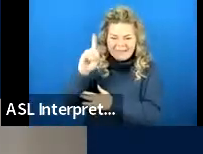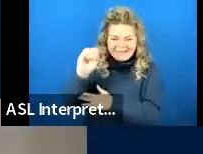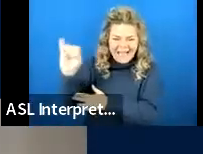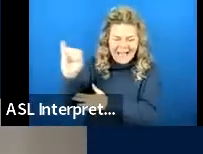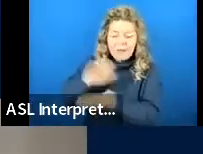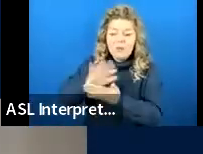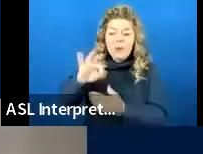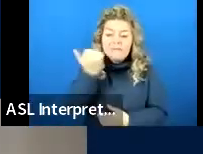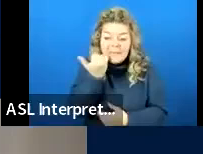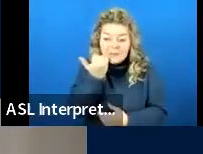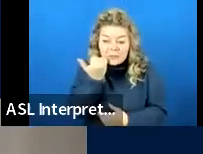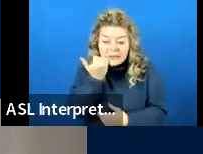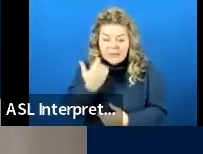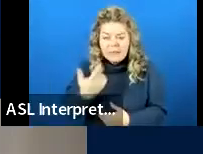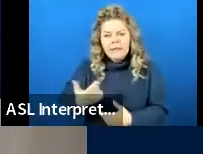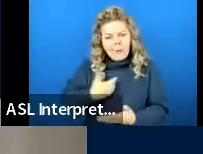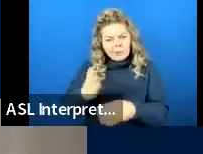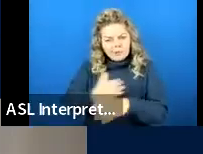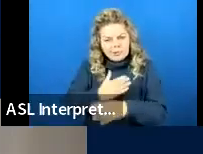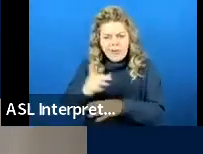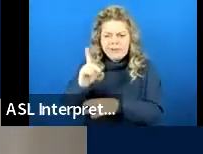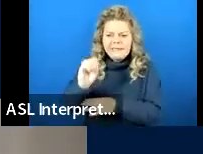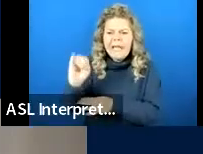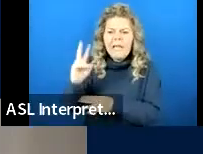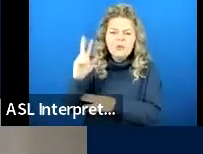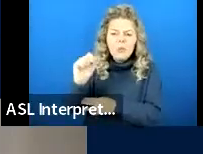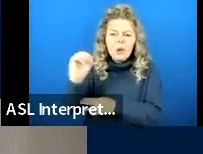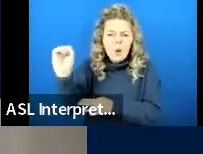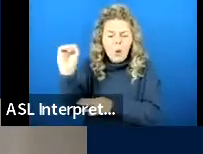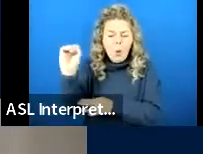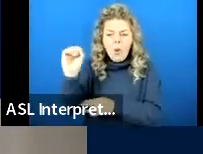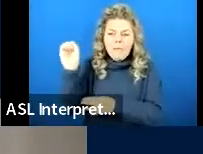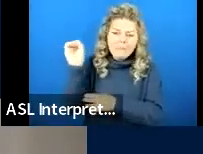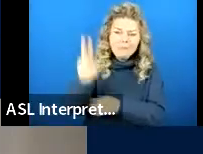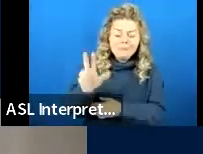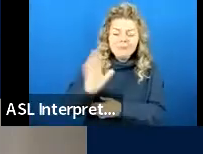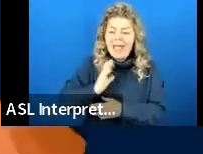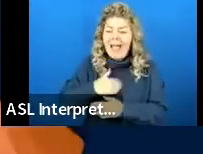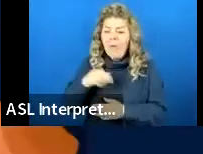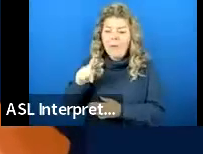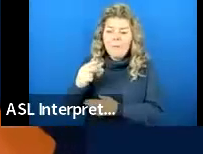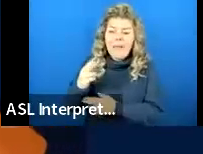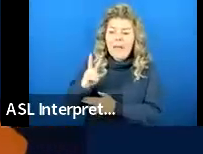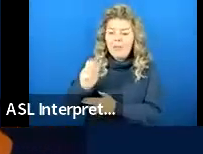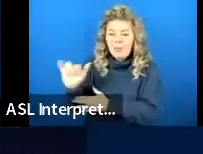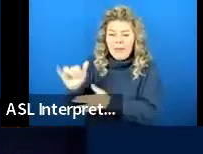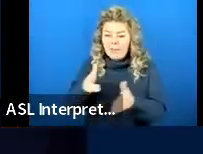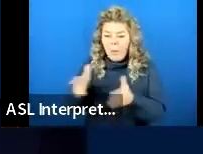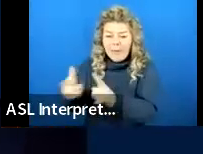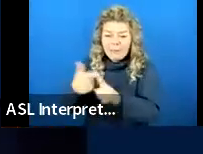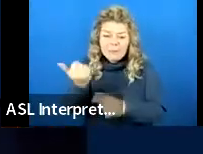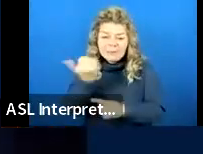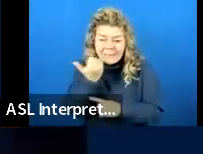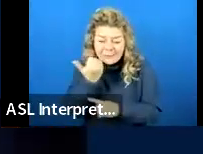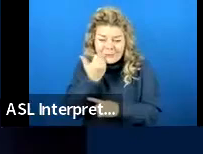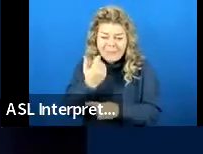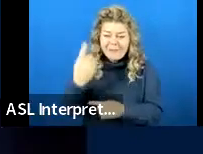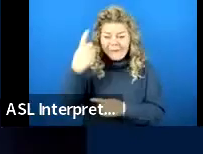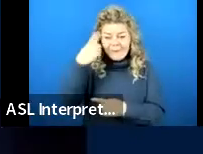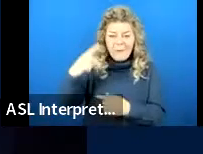I'm here to share with you A DEI 2.0 highlight our Pathway program to Dentistry Profile for Success in 2024.